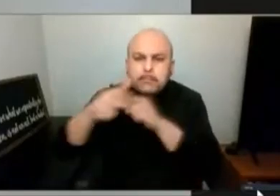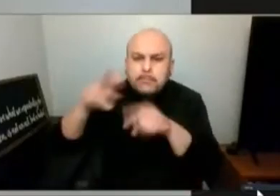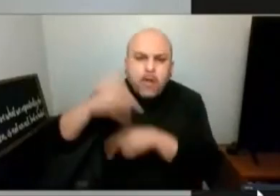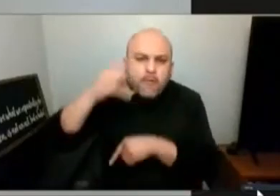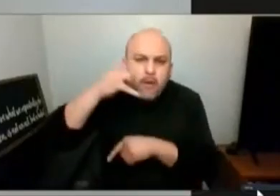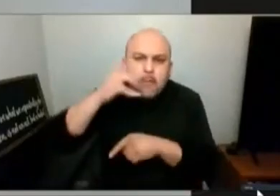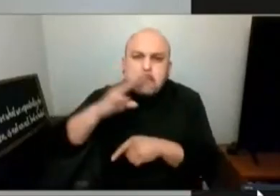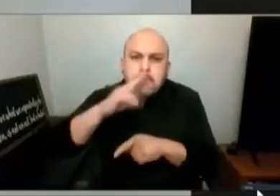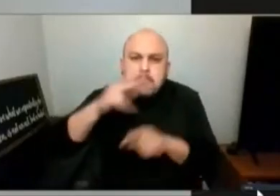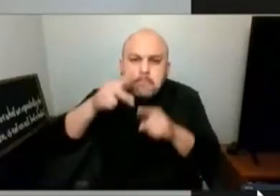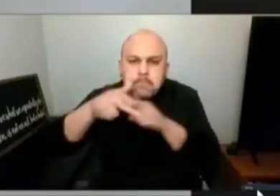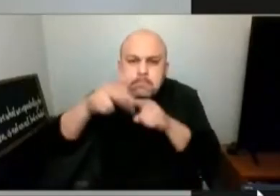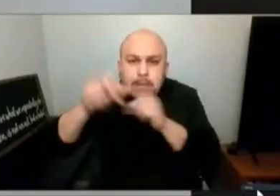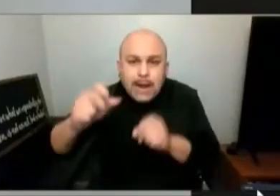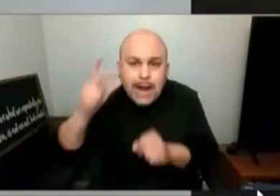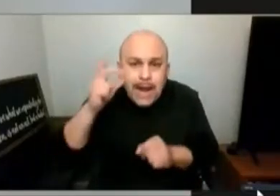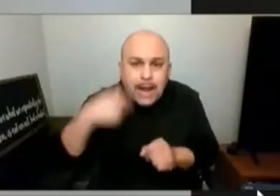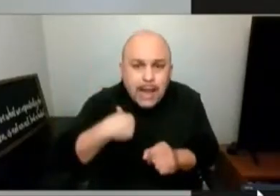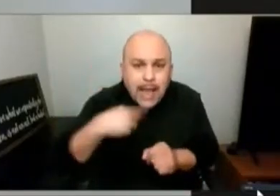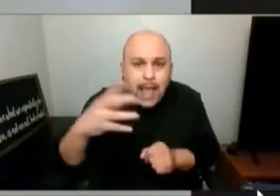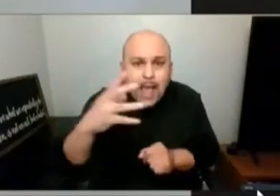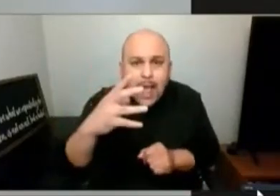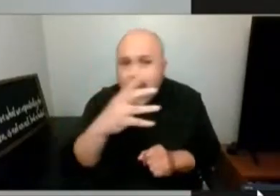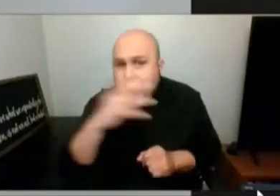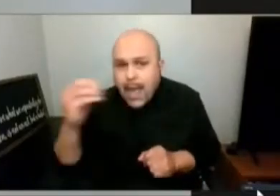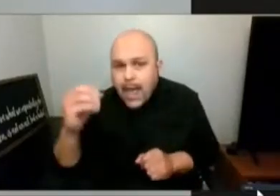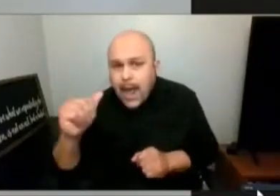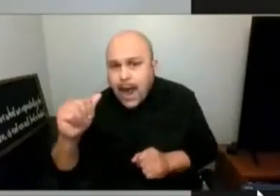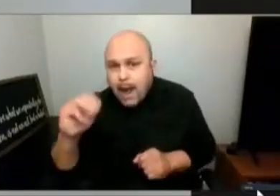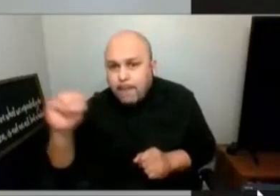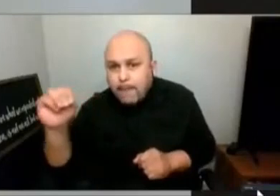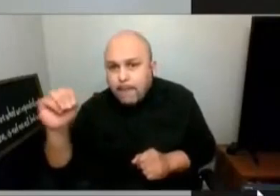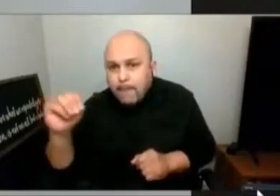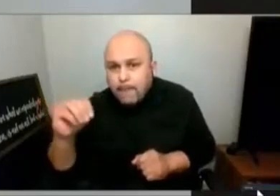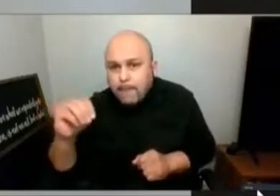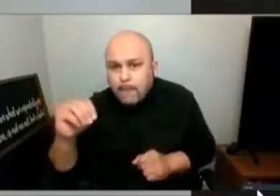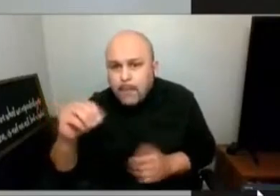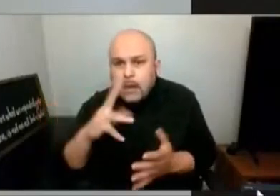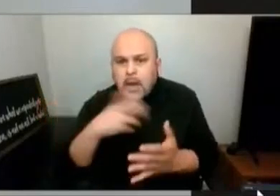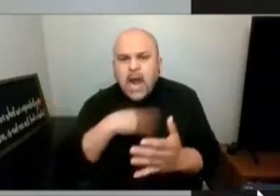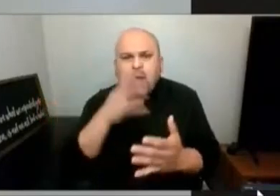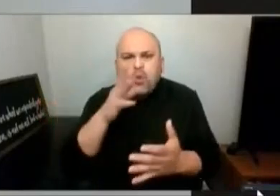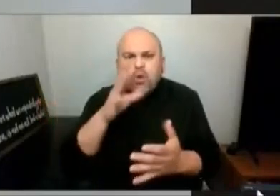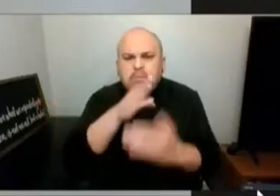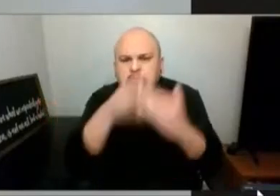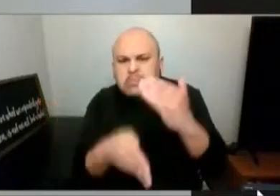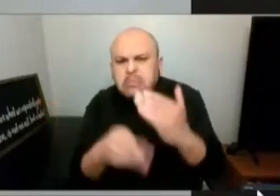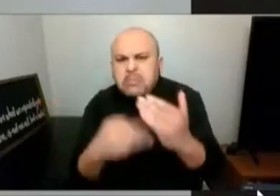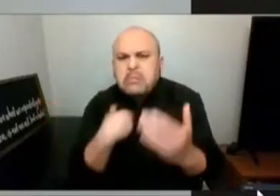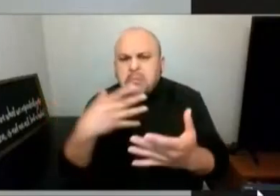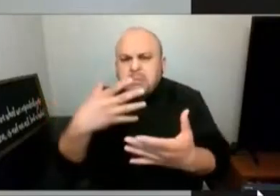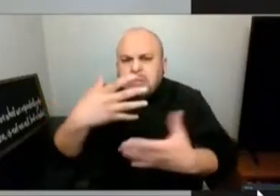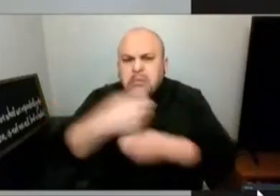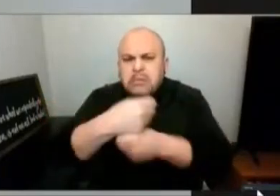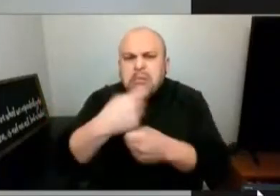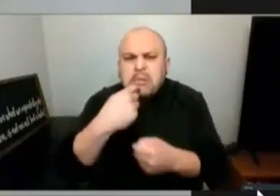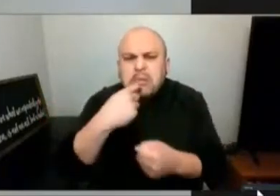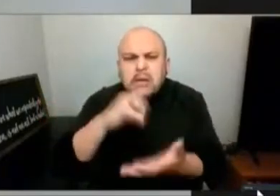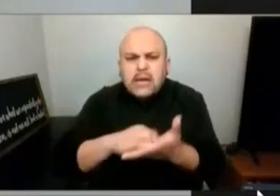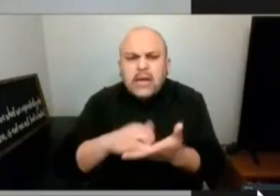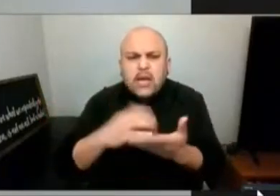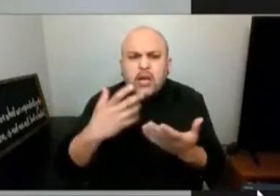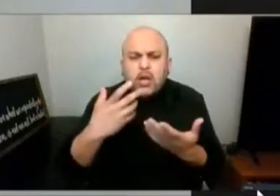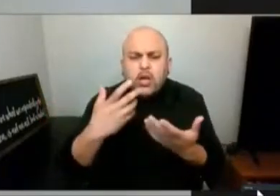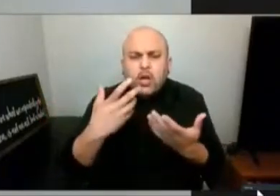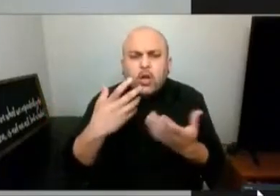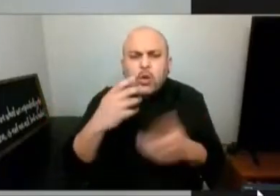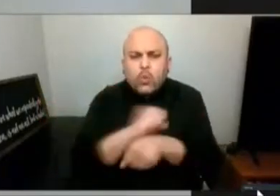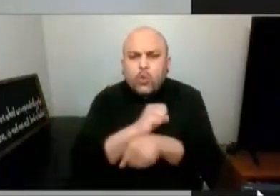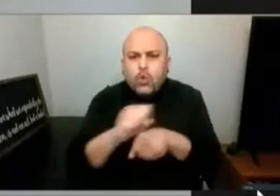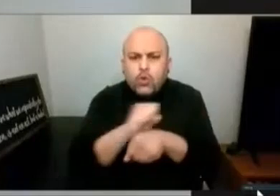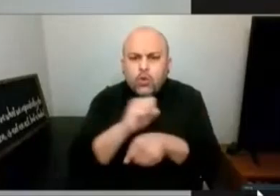And I will conclude by saying at mental health workforce and STD workforce, [unintelligible]